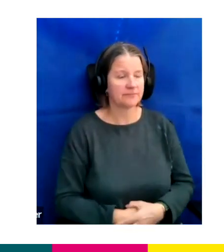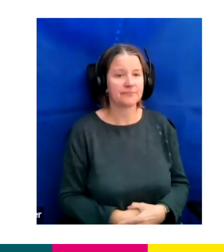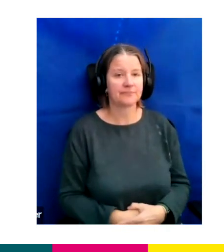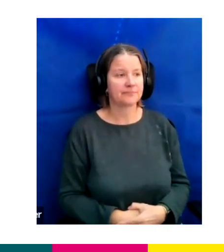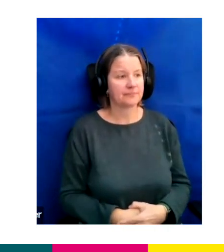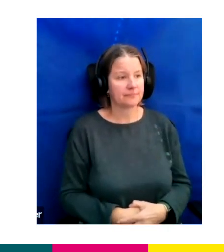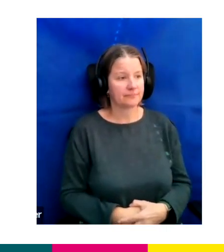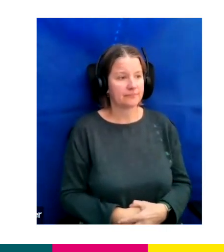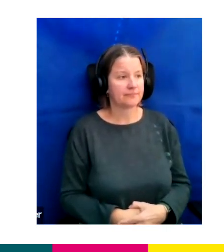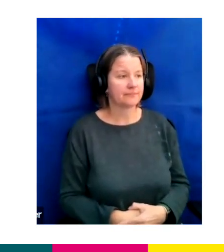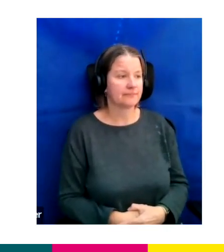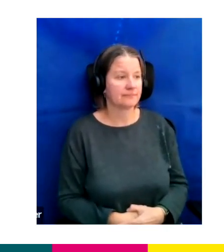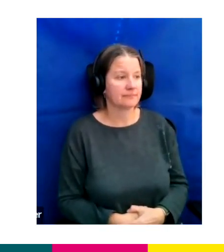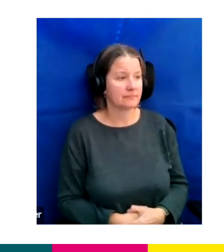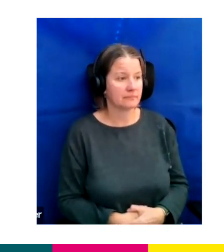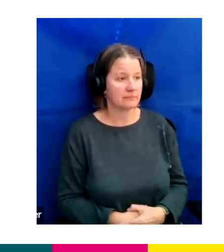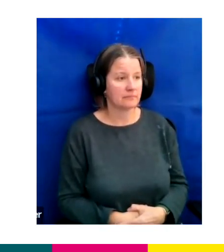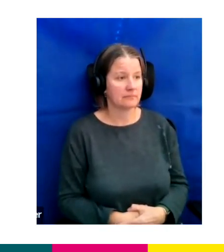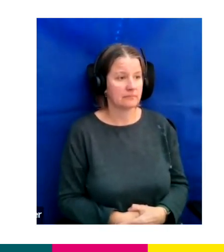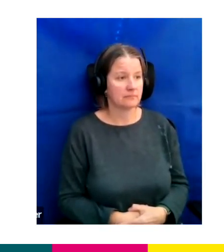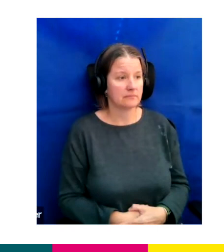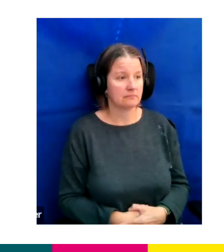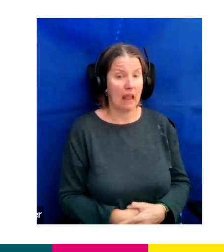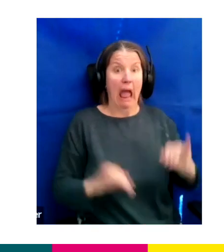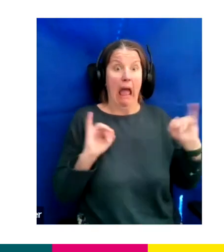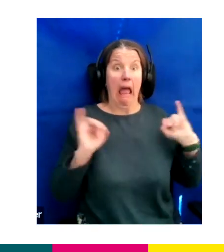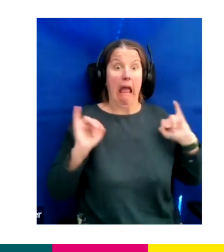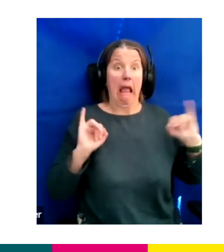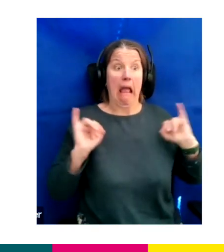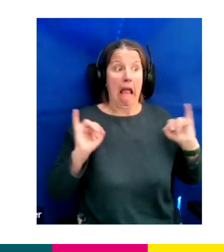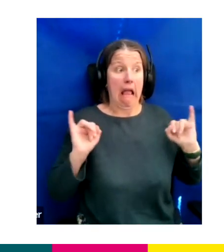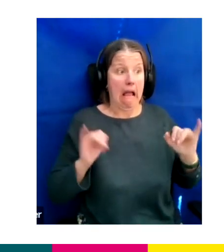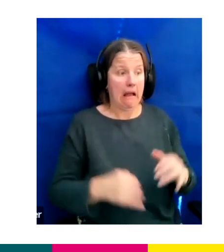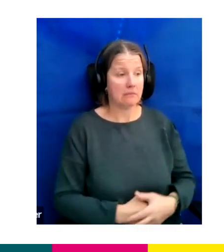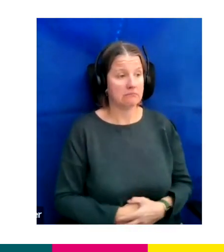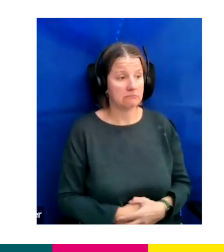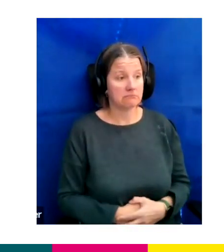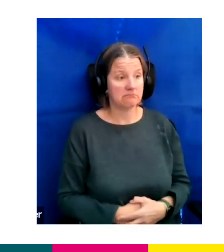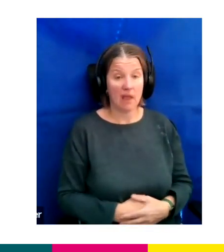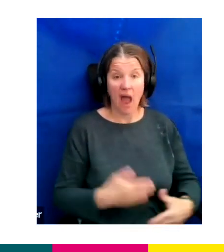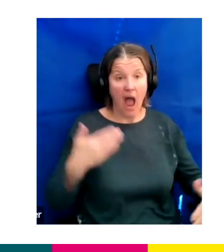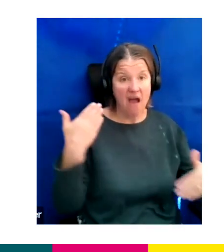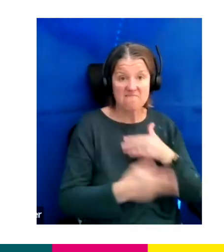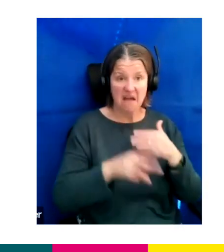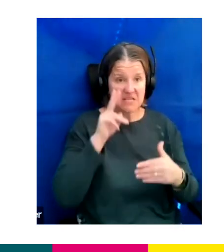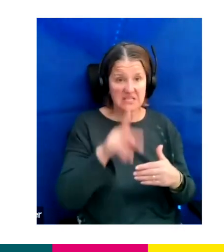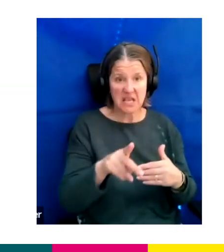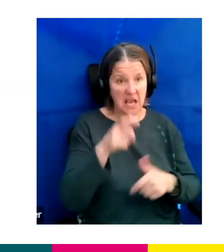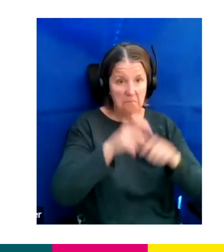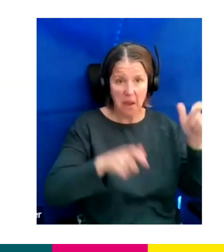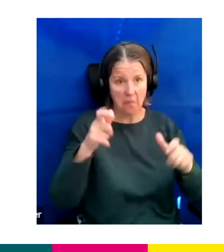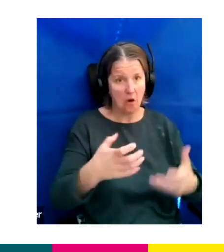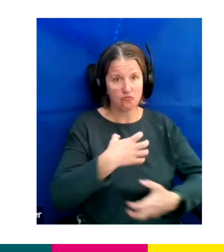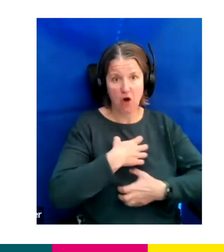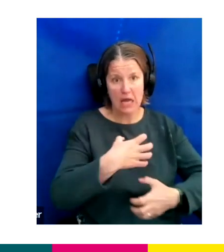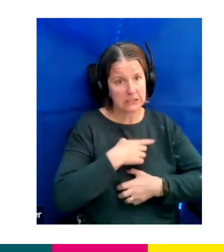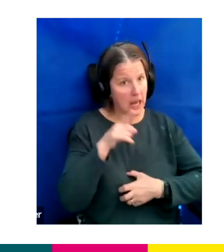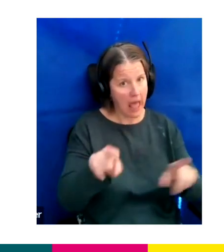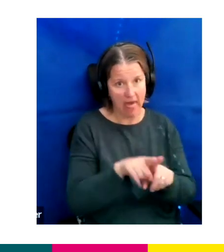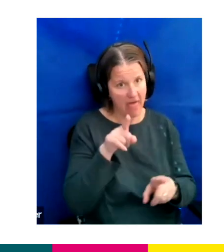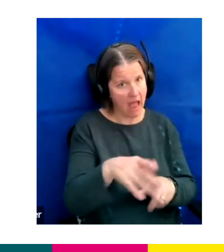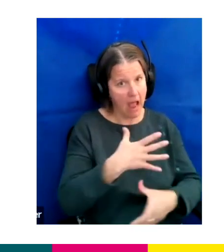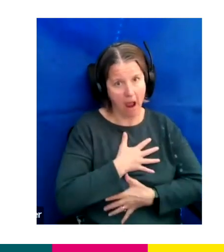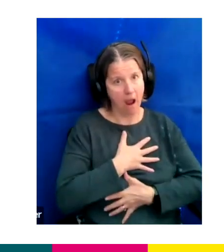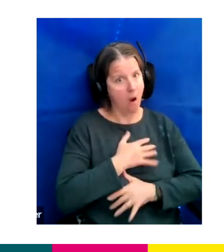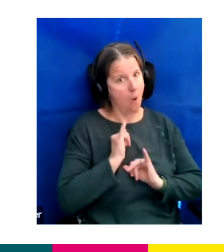“Will there be a transfer fee involvement?”